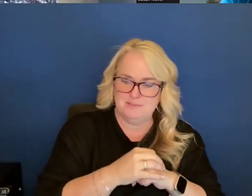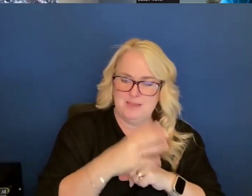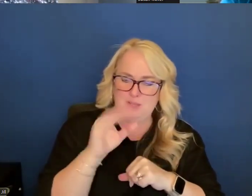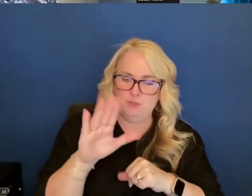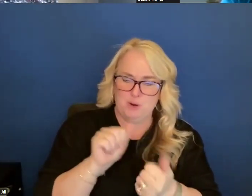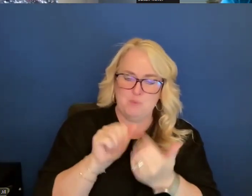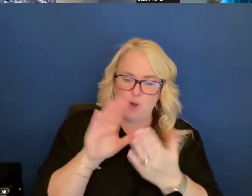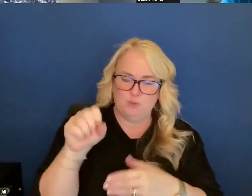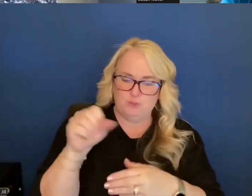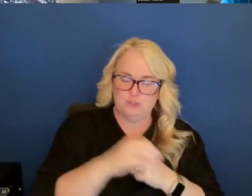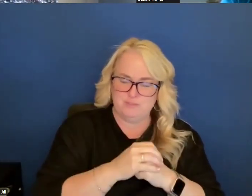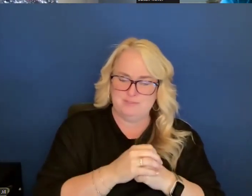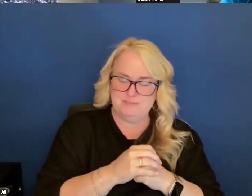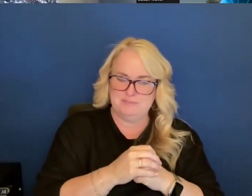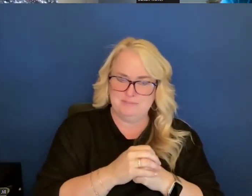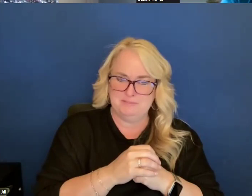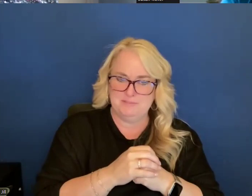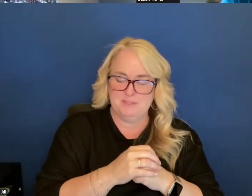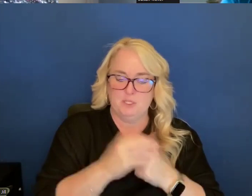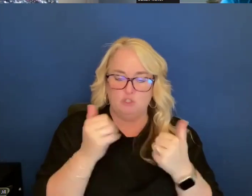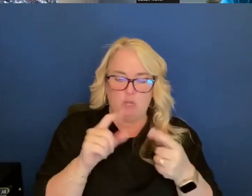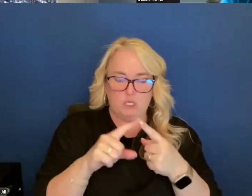The burden of sorting the comments is on the recipients.